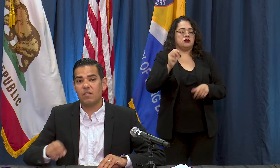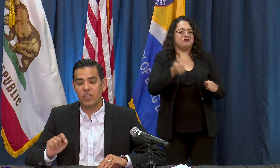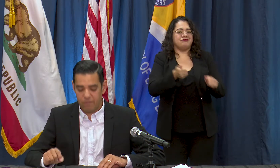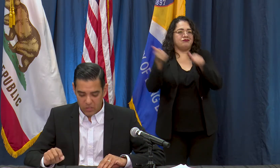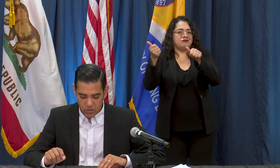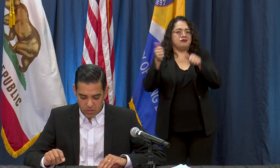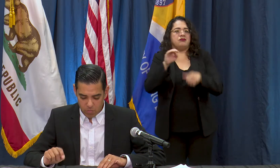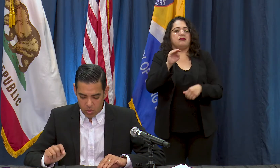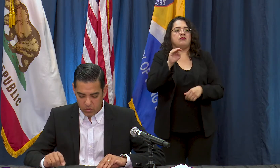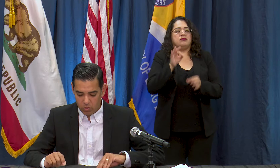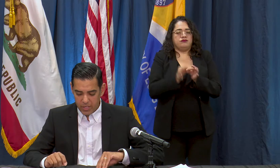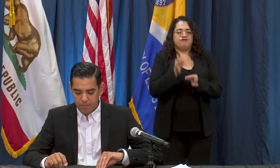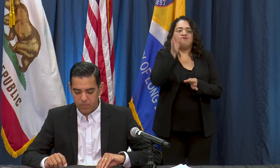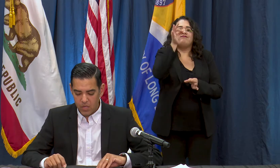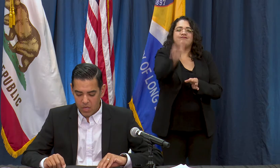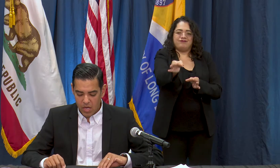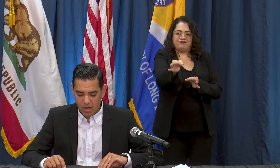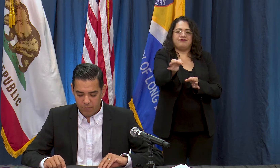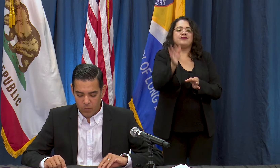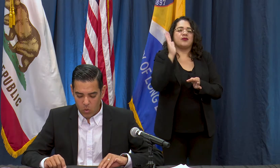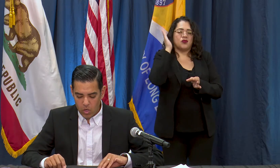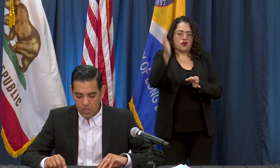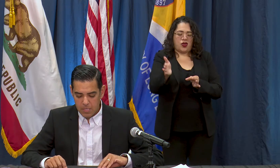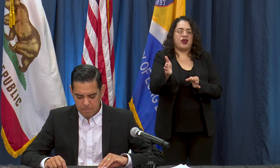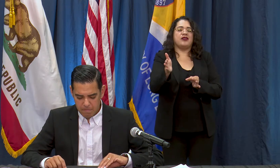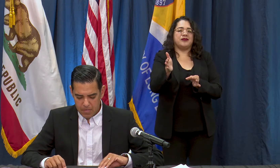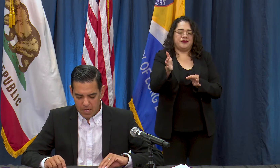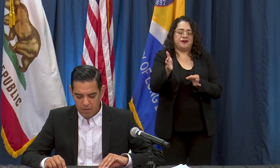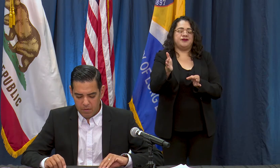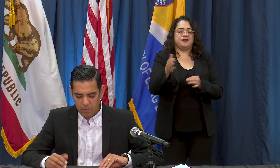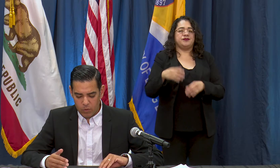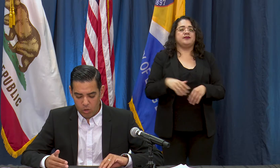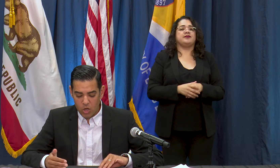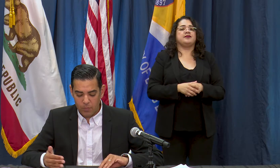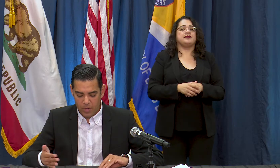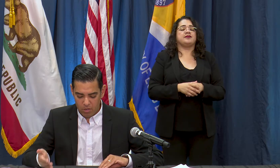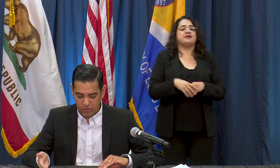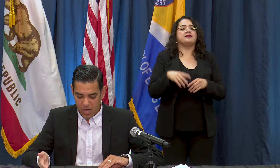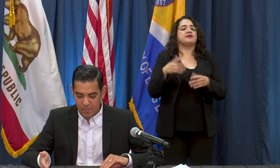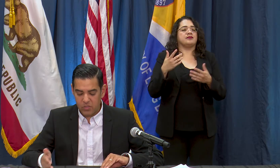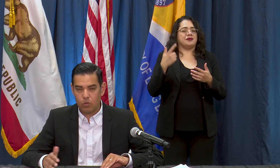eviction moratorium for a longer period of time and so